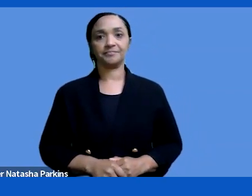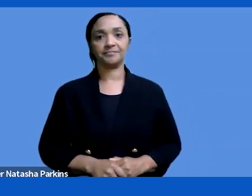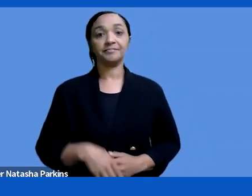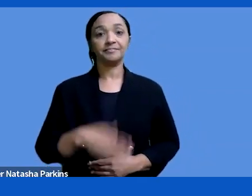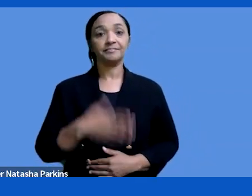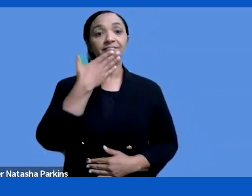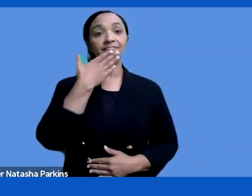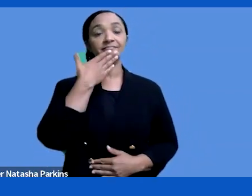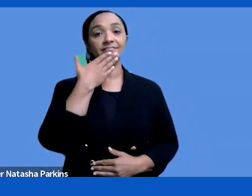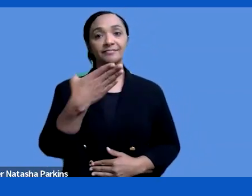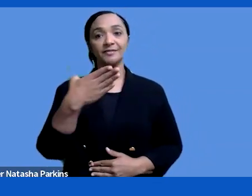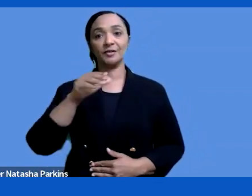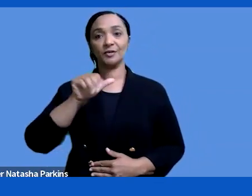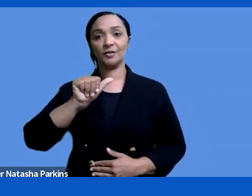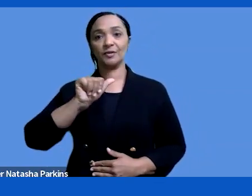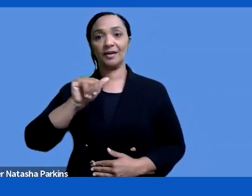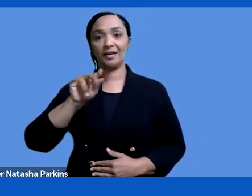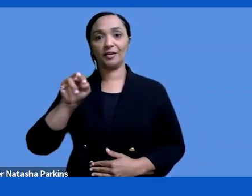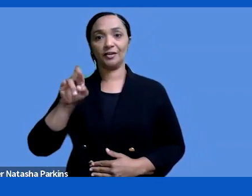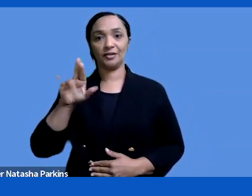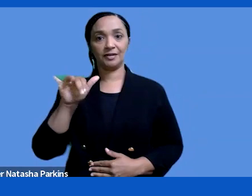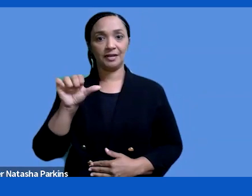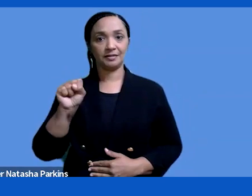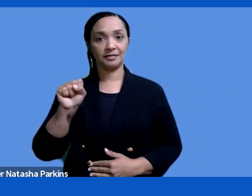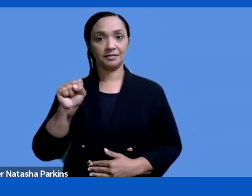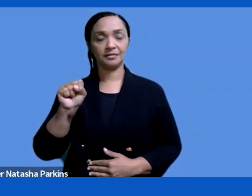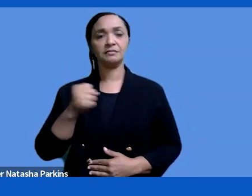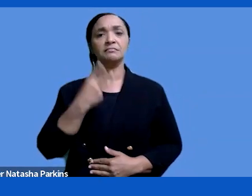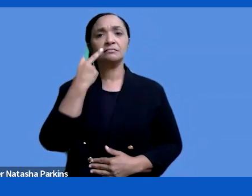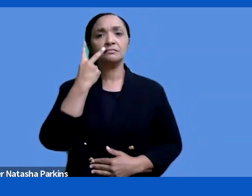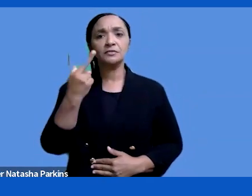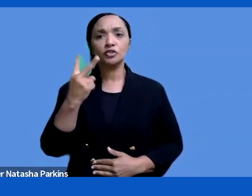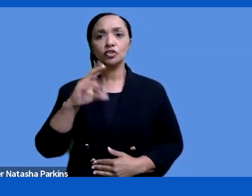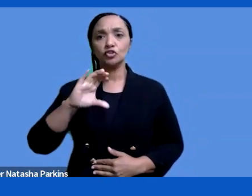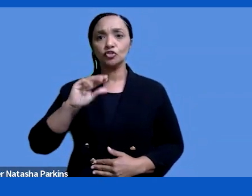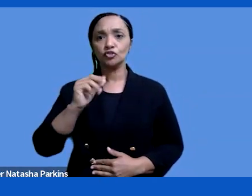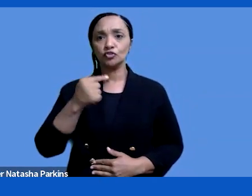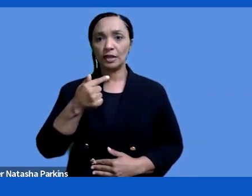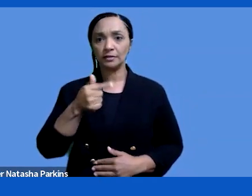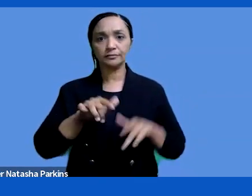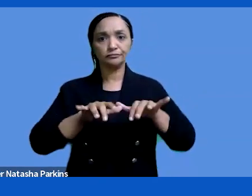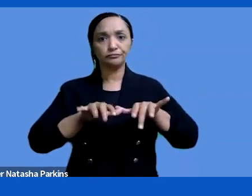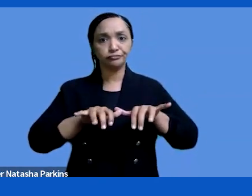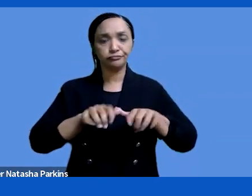Ainars Freimanis. We have questions in the chat and Q&A. I would like to ask everyone that is